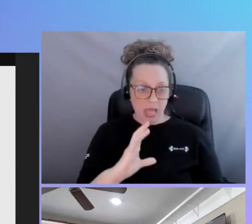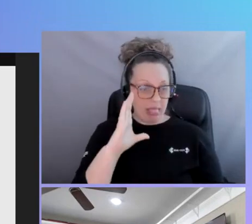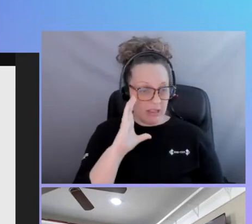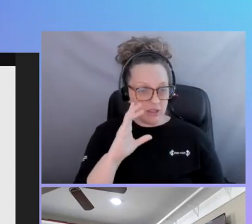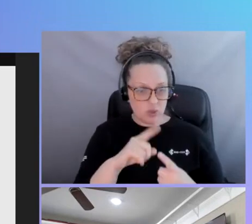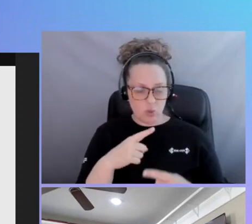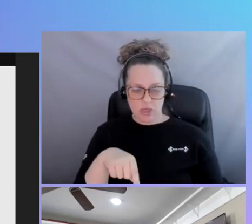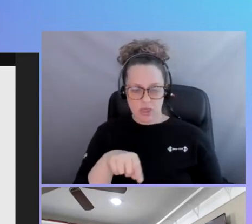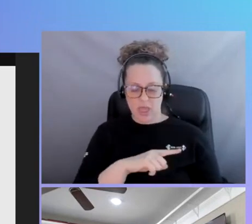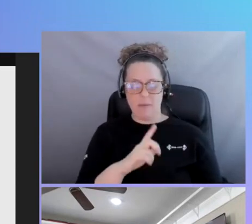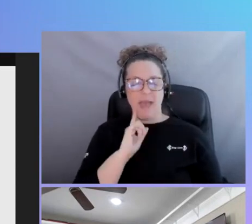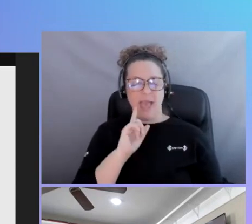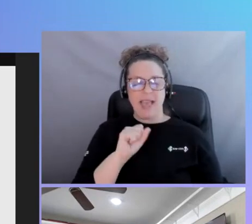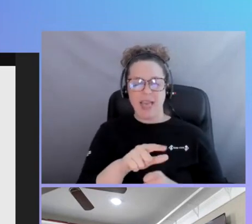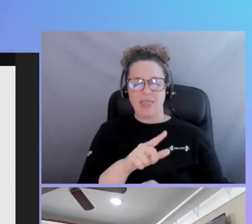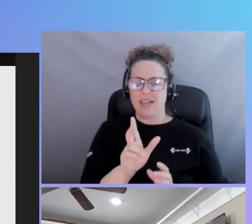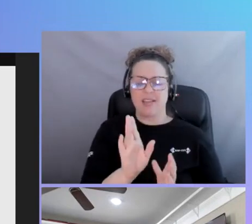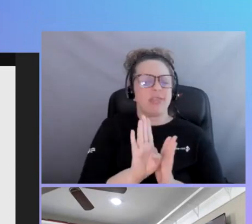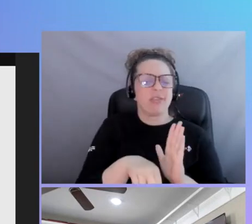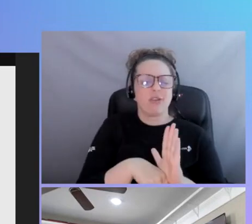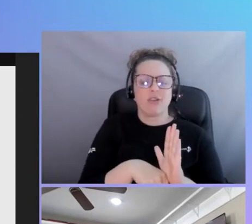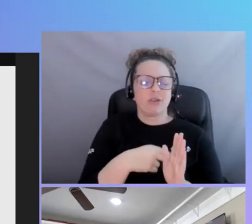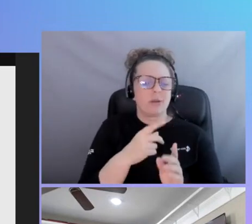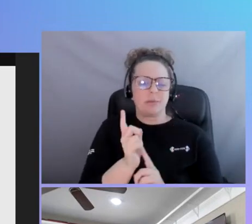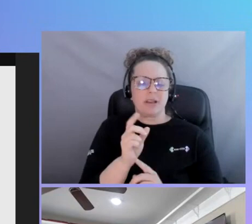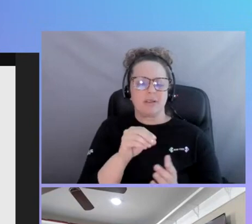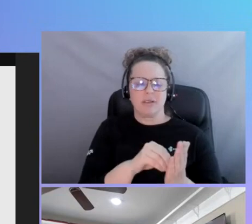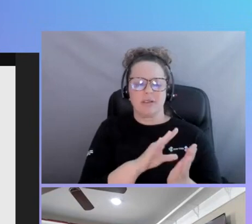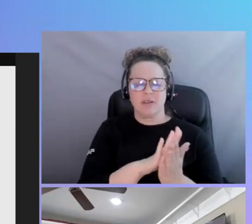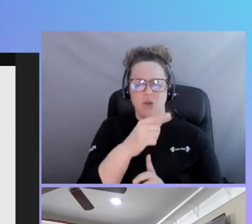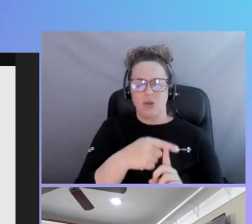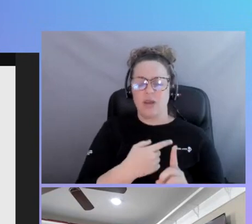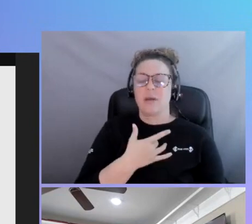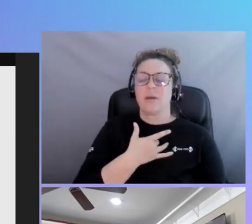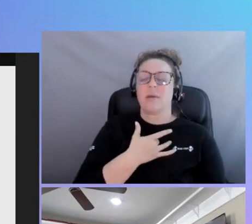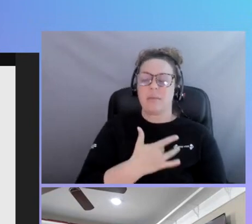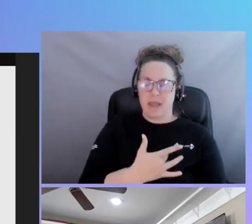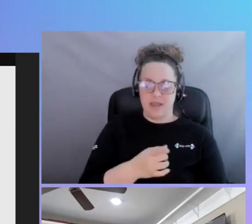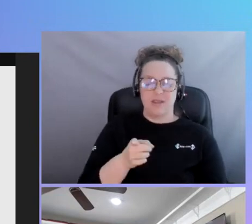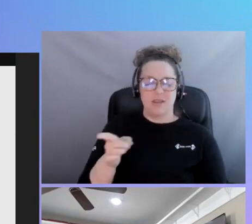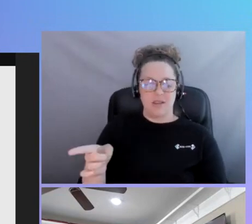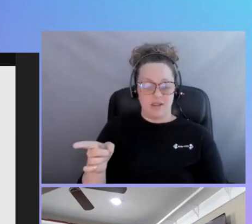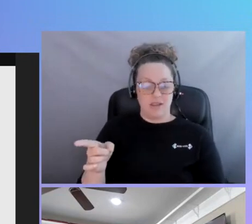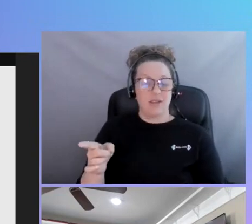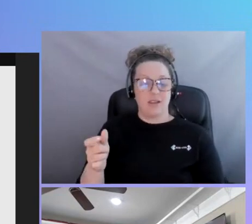you listen to them and can they get 30 minutes on your calendar? Most of the time that executive coming from another executive is